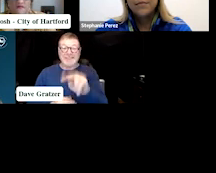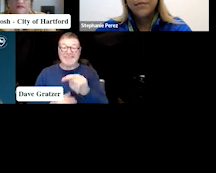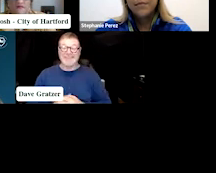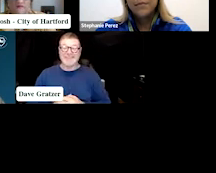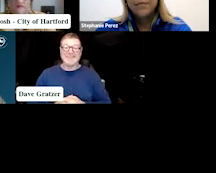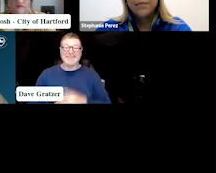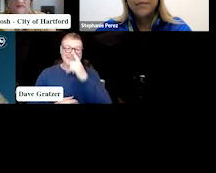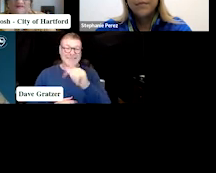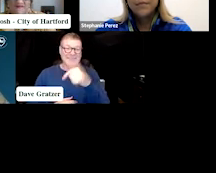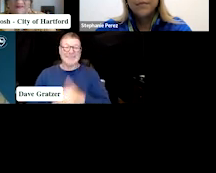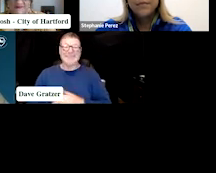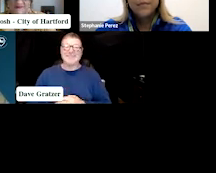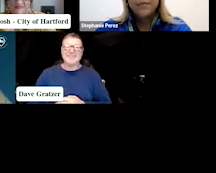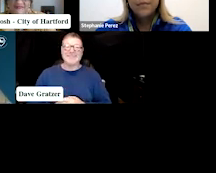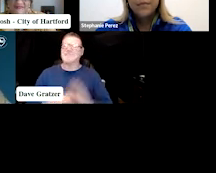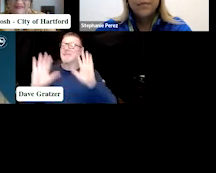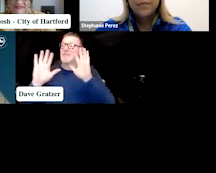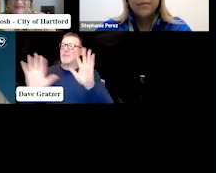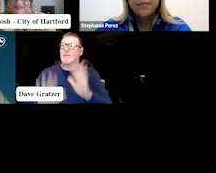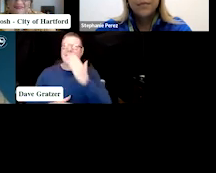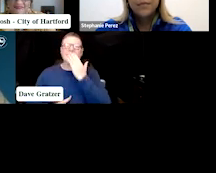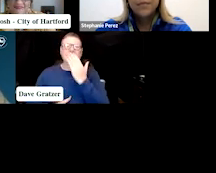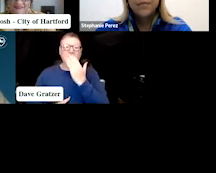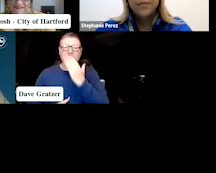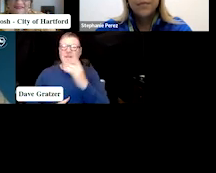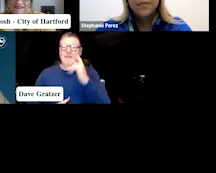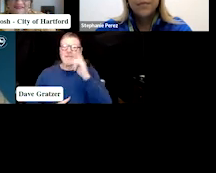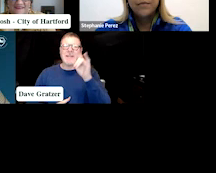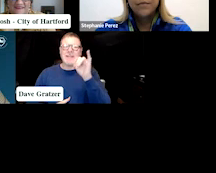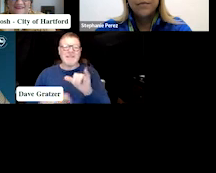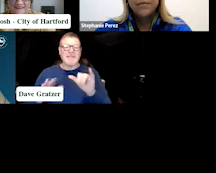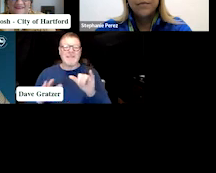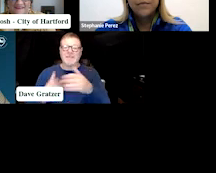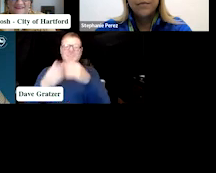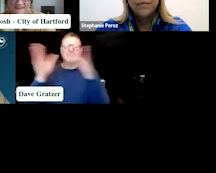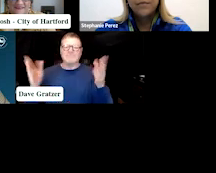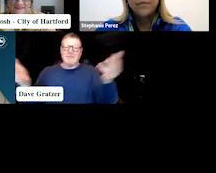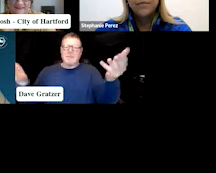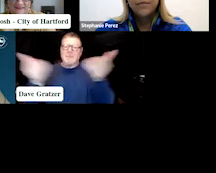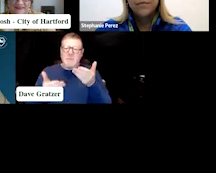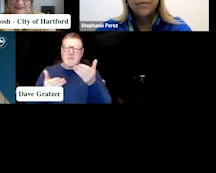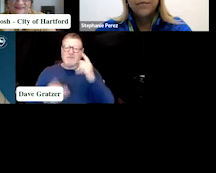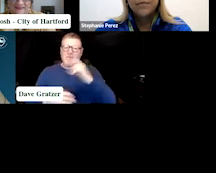Great. Thank you, Mr. Hatch, I appreciate that warm overview and welcoming and introduction of all of our presenters.